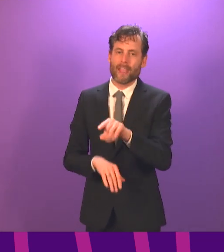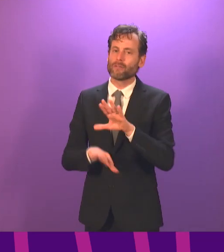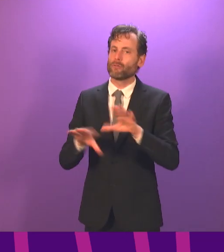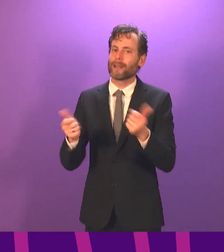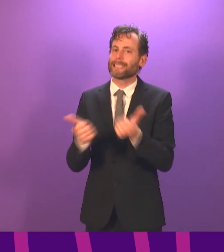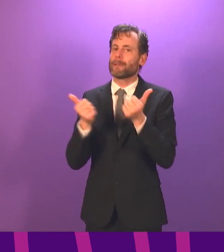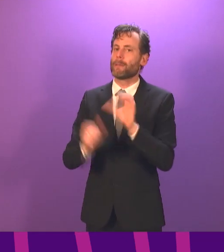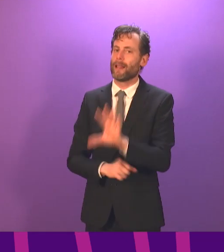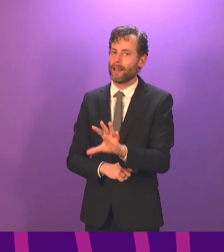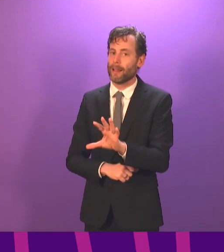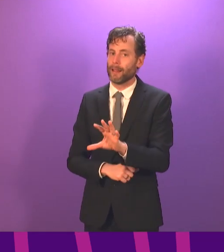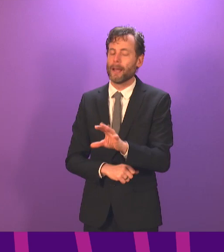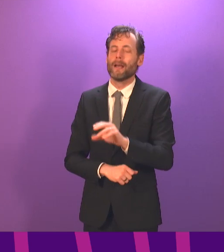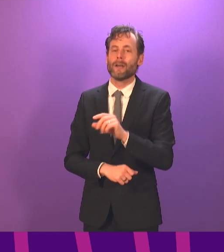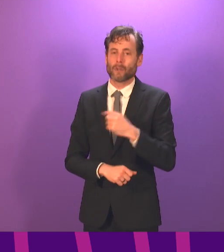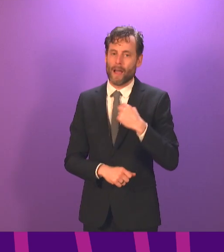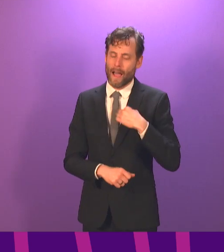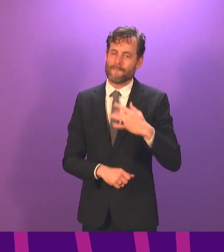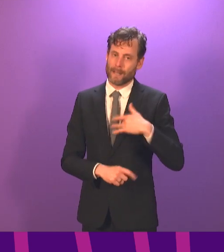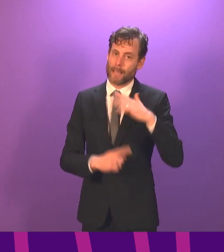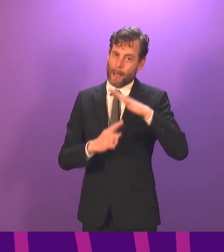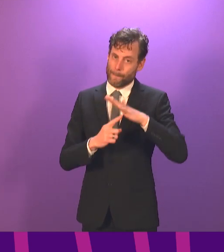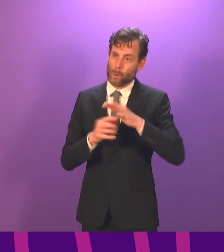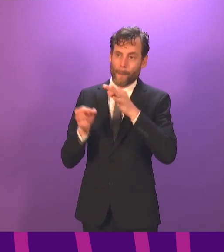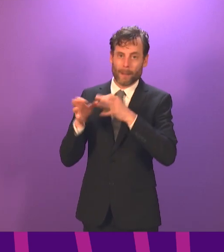current climate. As I said, I am confident that the parties will adhere to the rules.